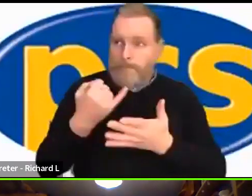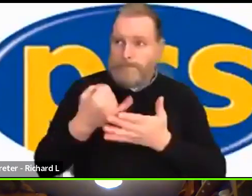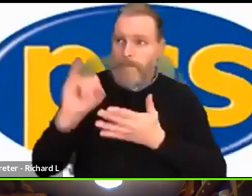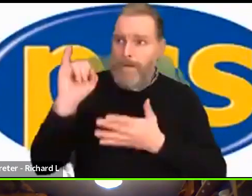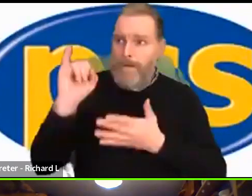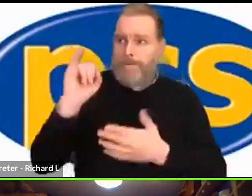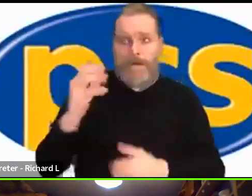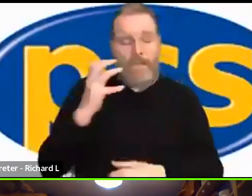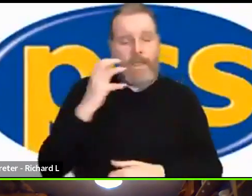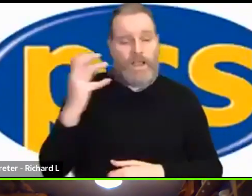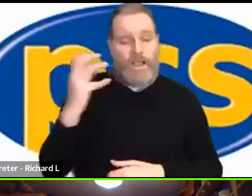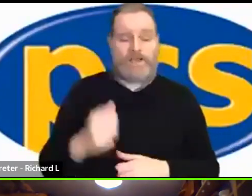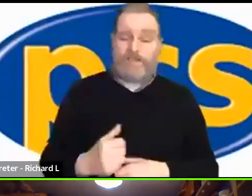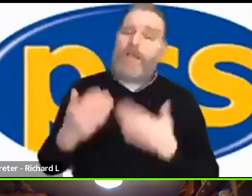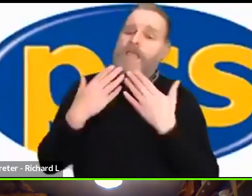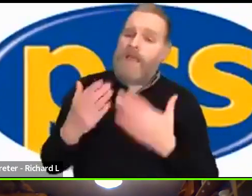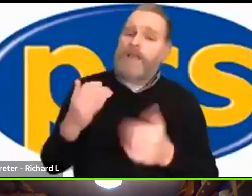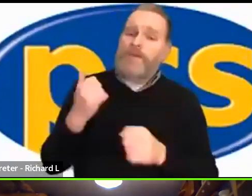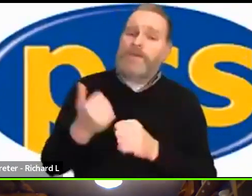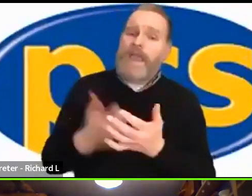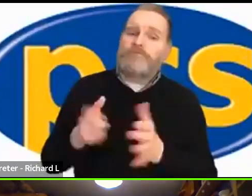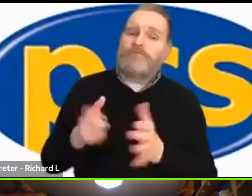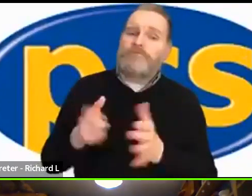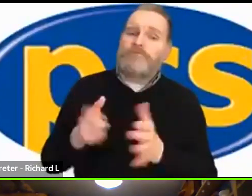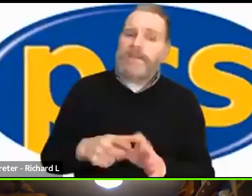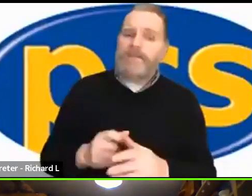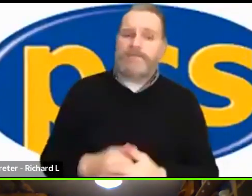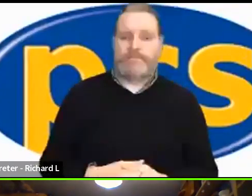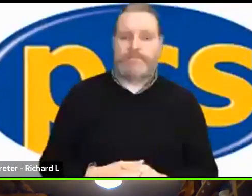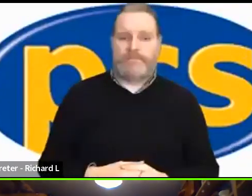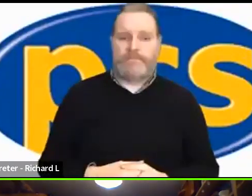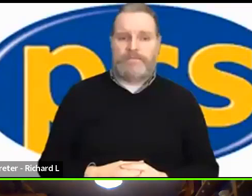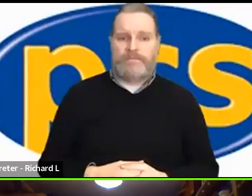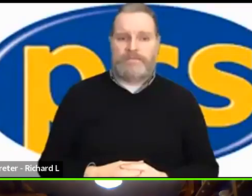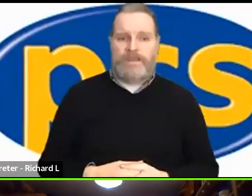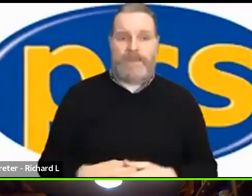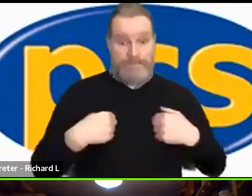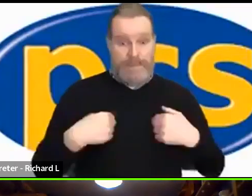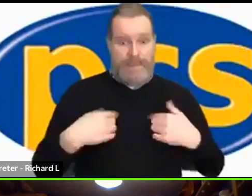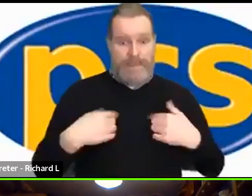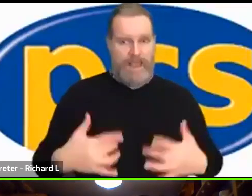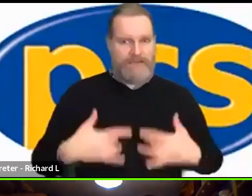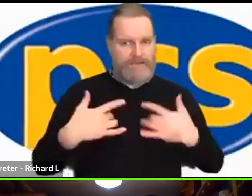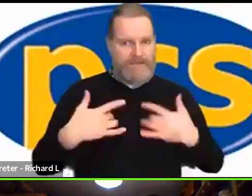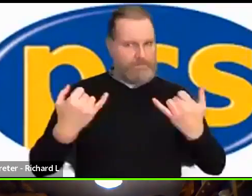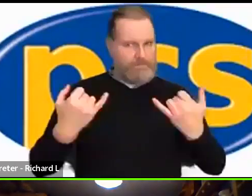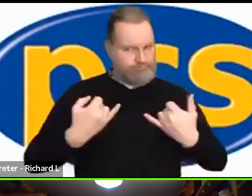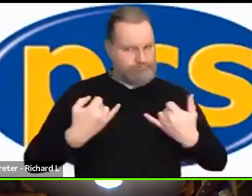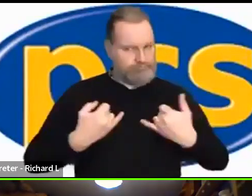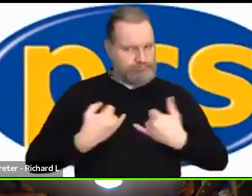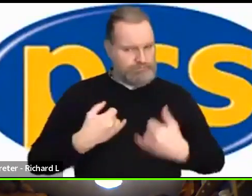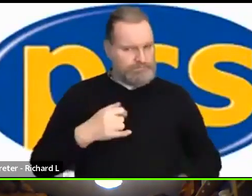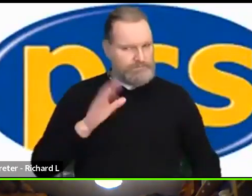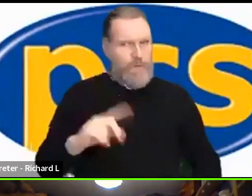together again st what the st what the Government is doing what the Government is doing. So thank you so much for that , and I feel , and I feel really and I feel really guilty,